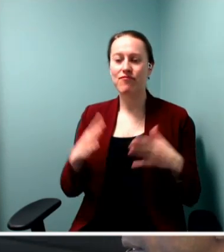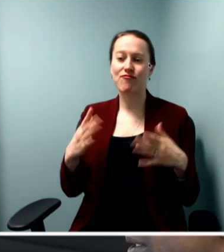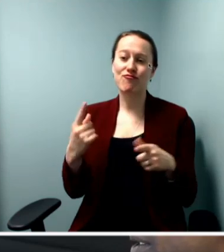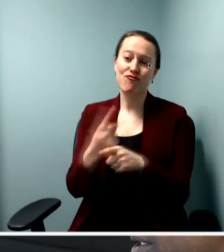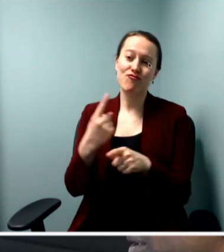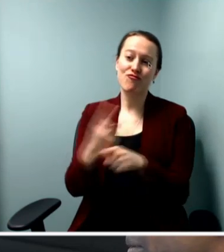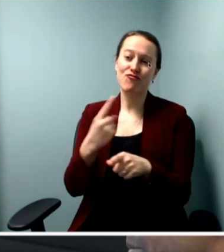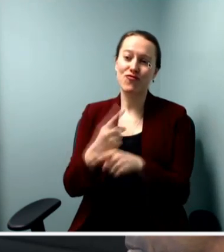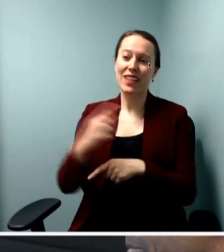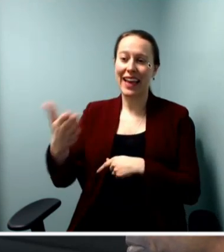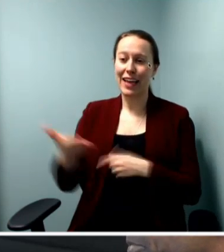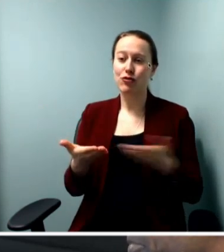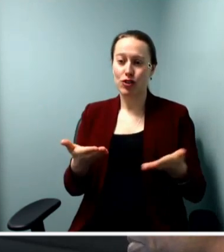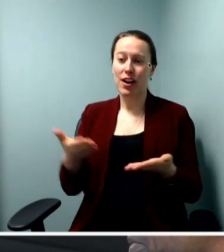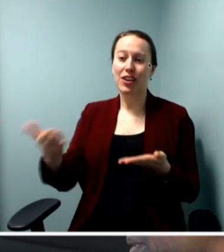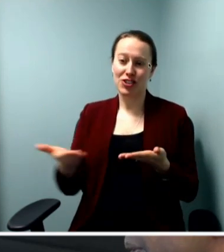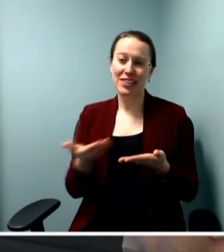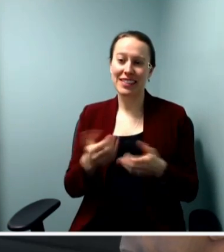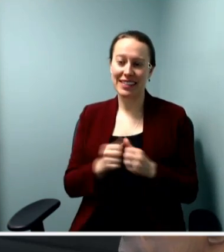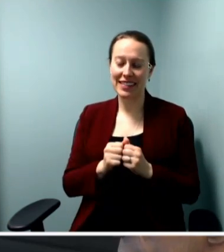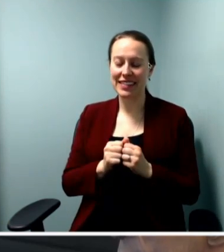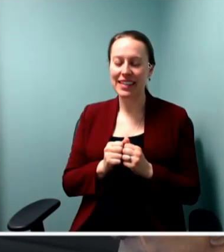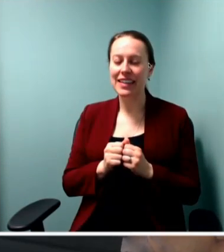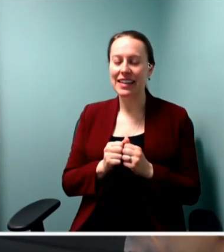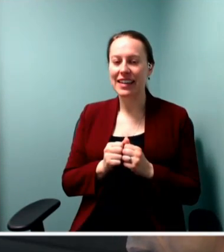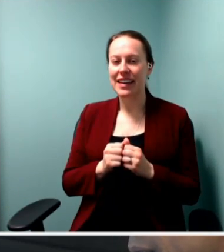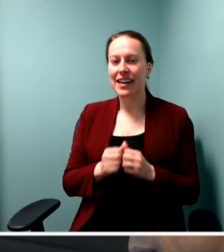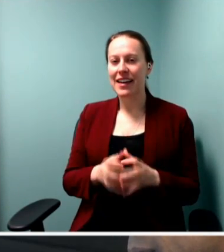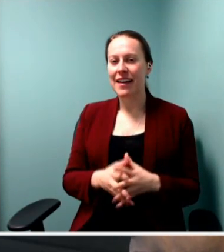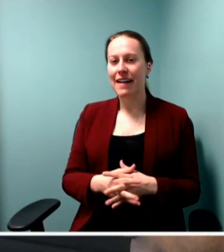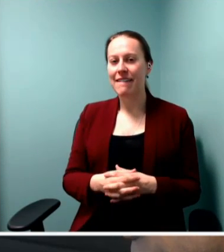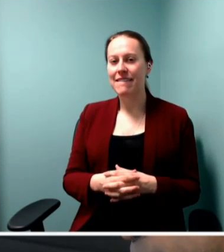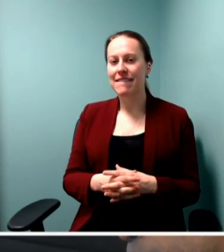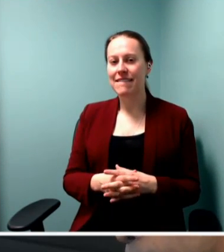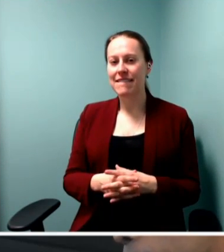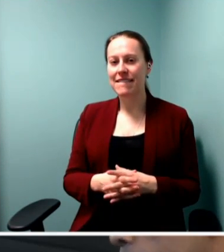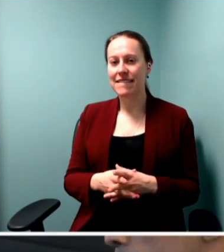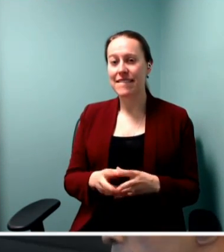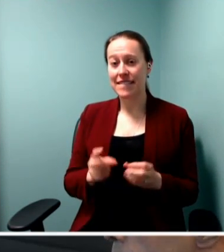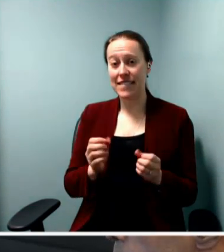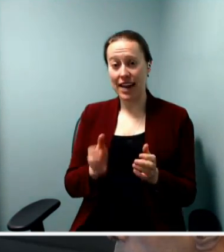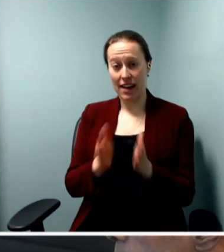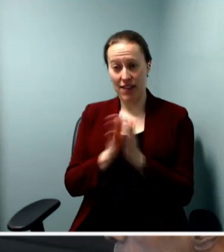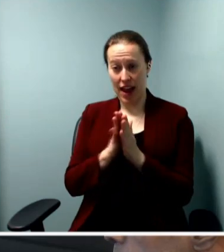So, I've asked each of us-- each of the panelists to--